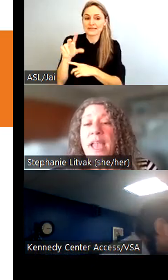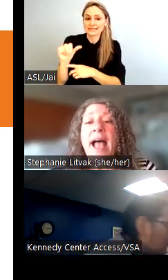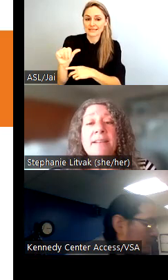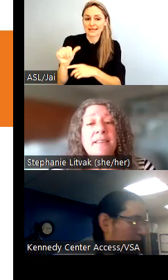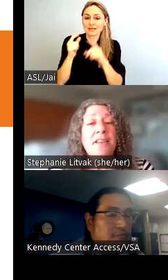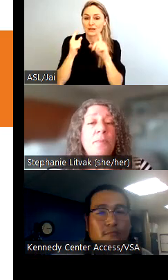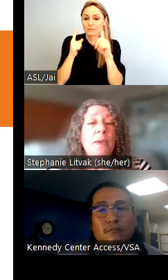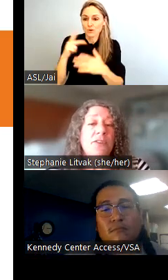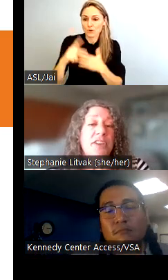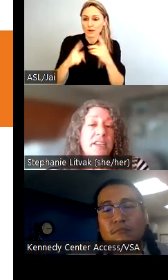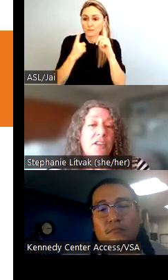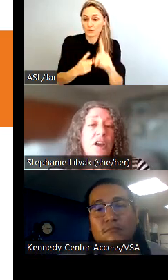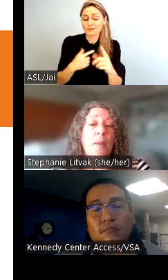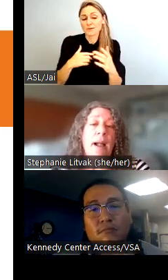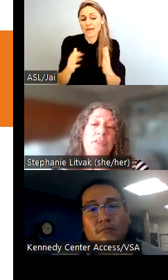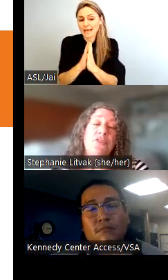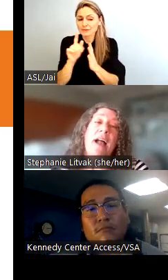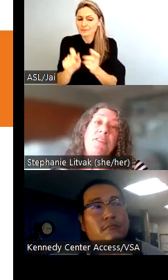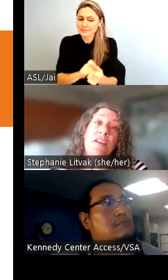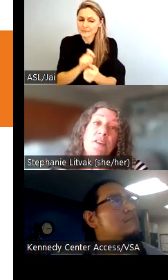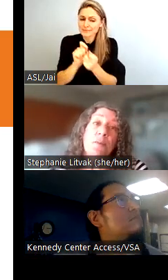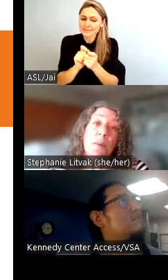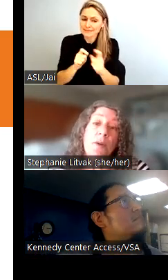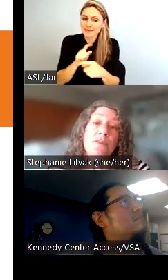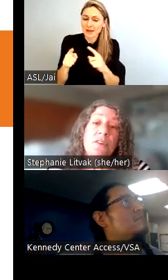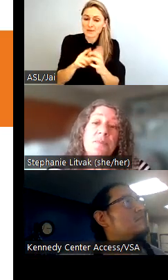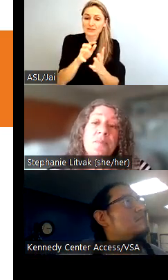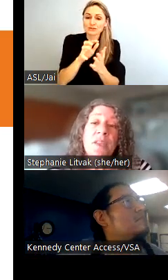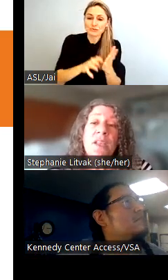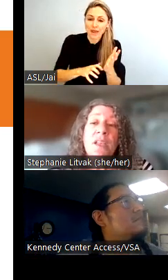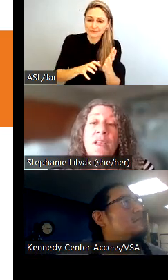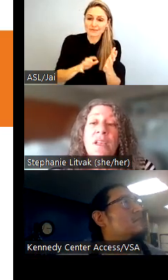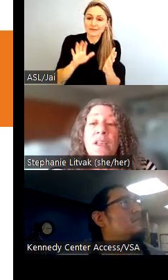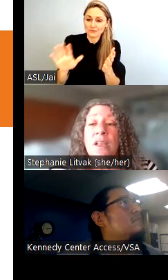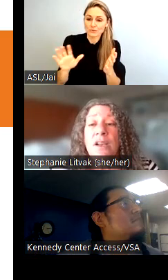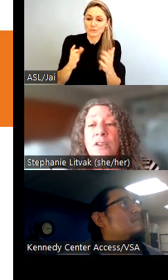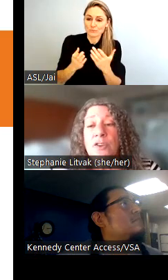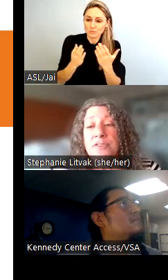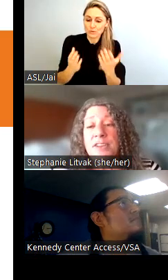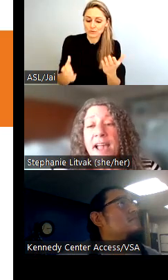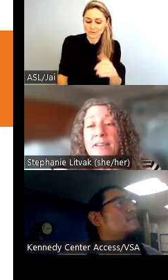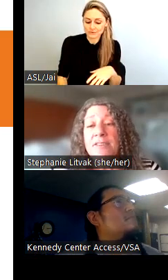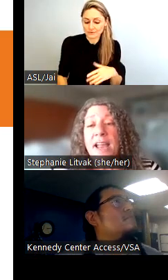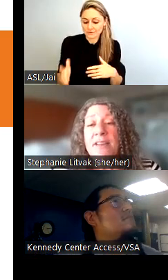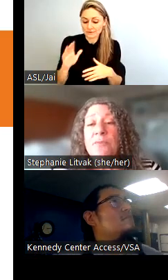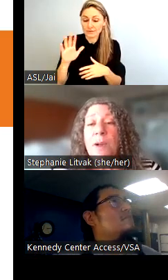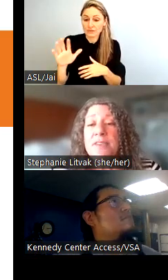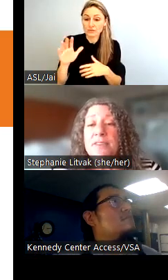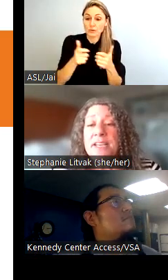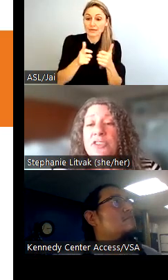We ask that you be particular about the drafting of your proposal, your text and presentation